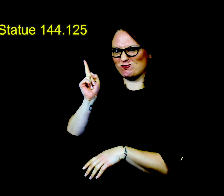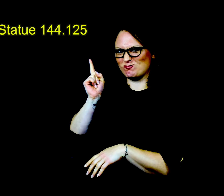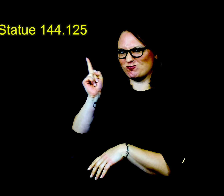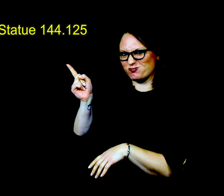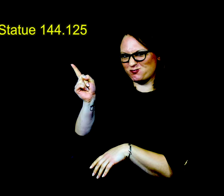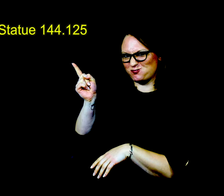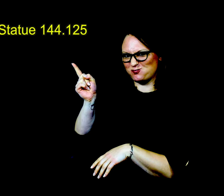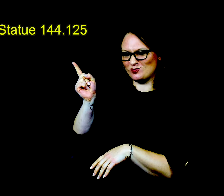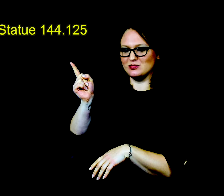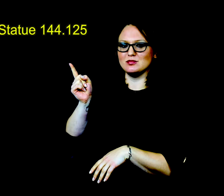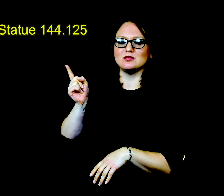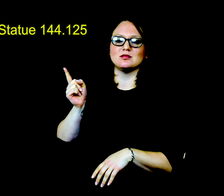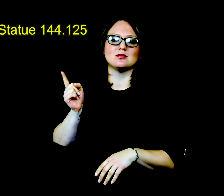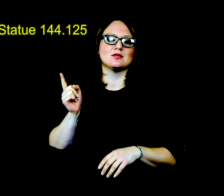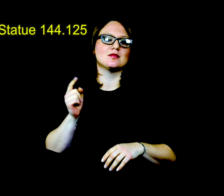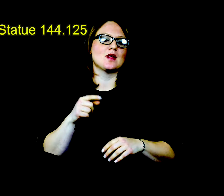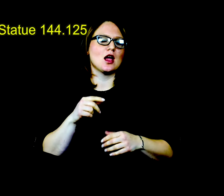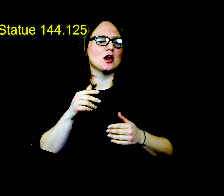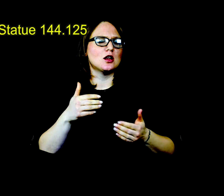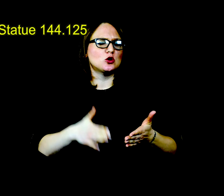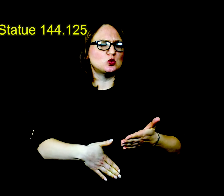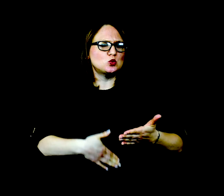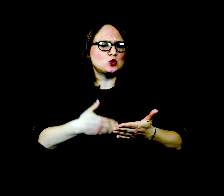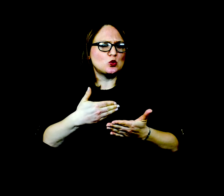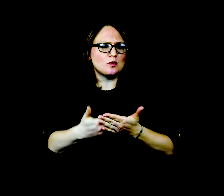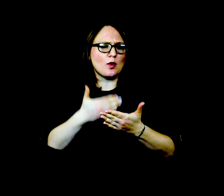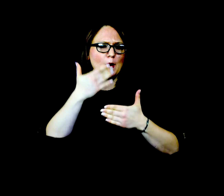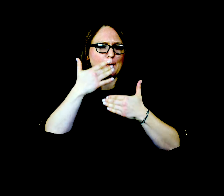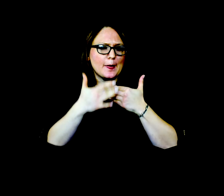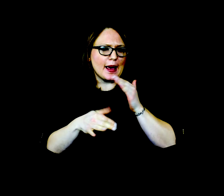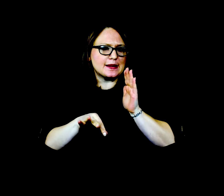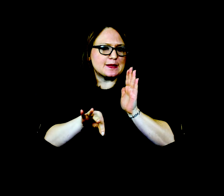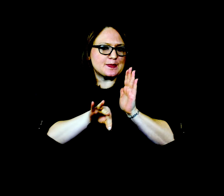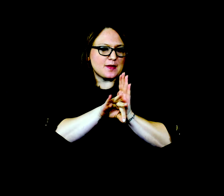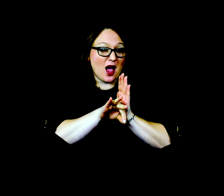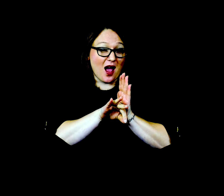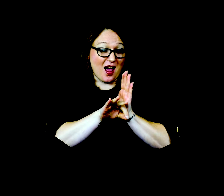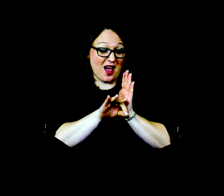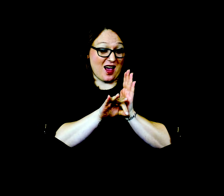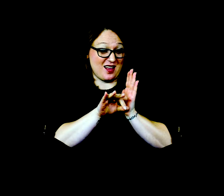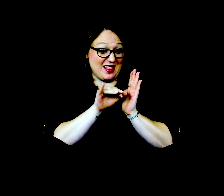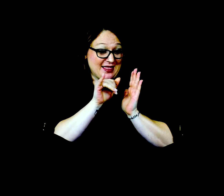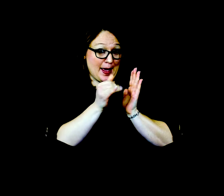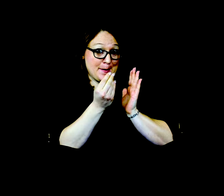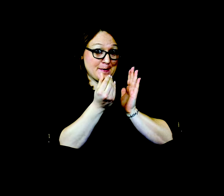funds dedicated to their program through the newborn